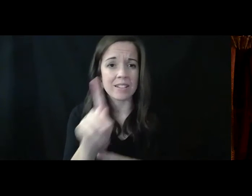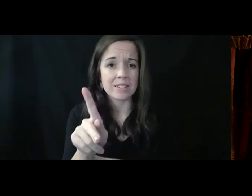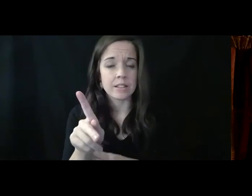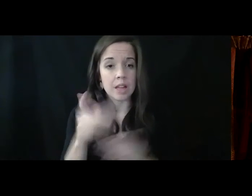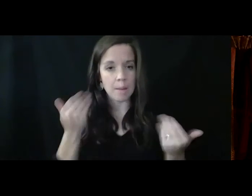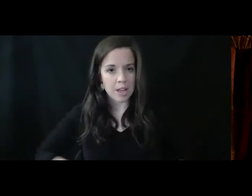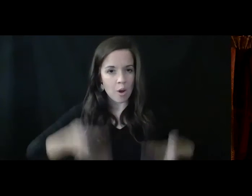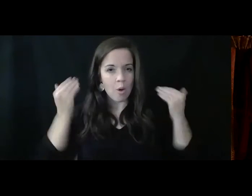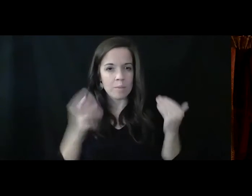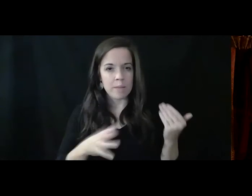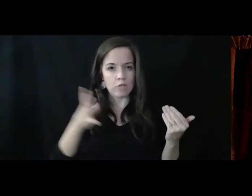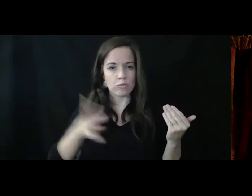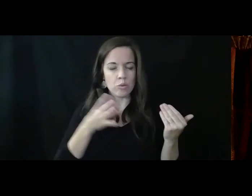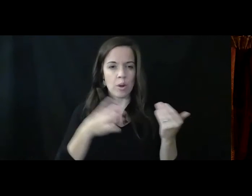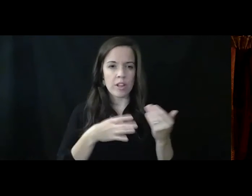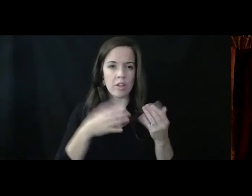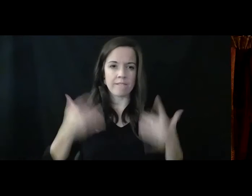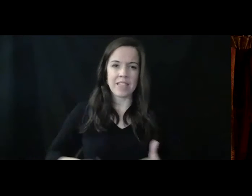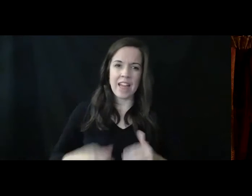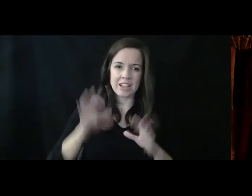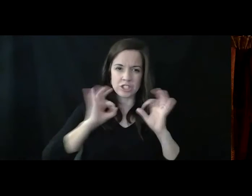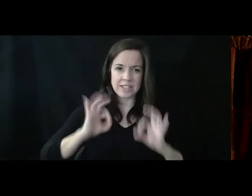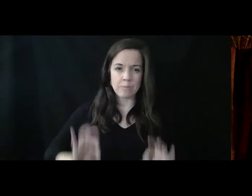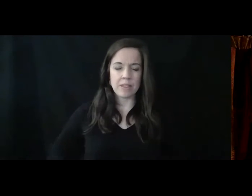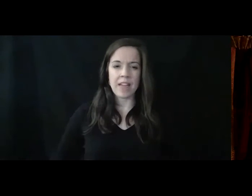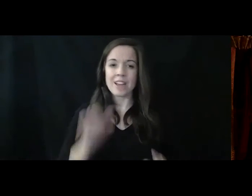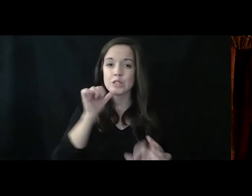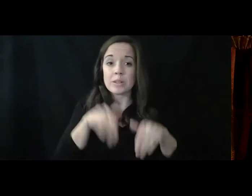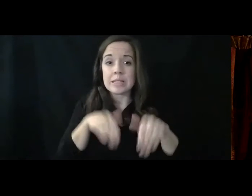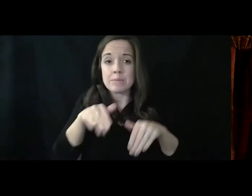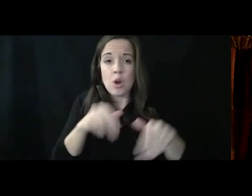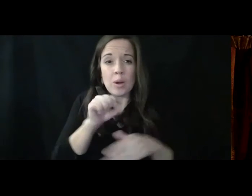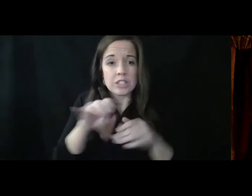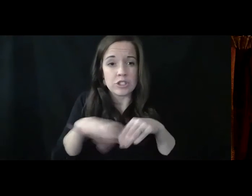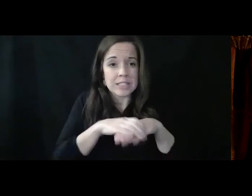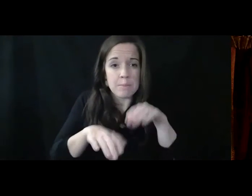stamped with eyes // don’t tiptoe in your slippers // stomp on egg shells balloons